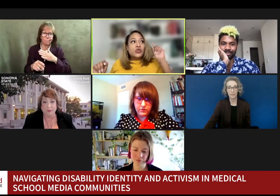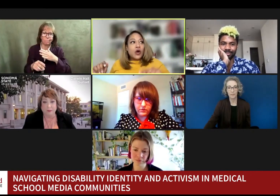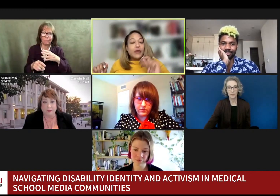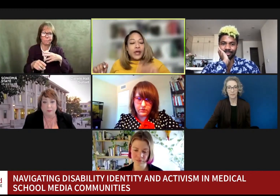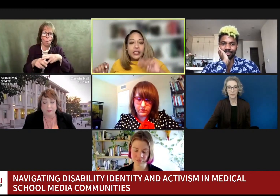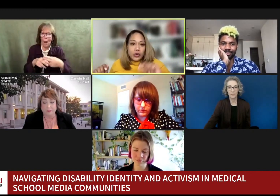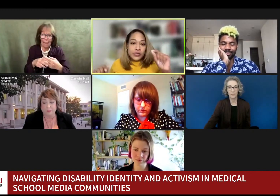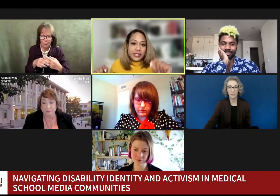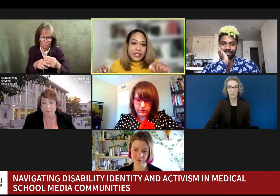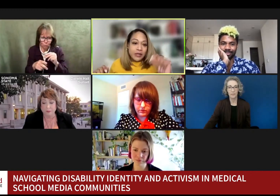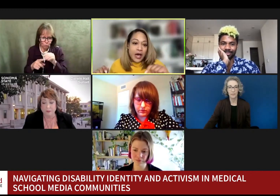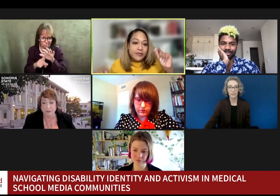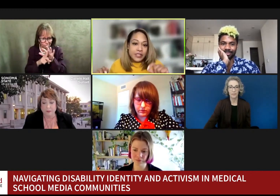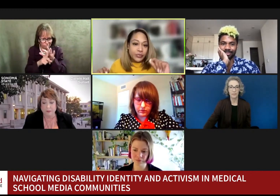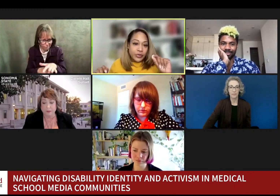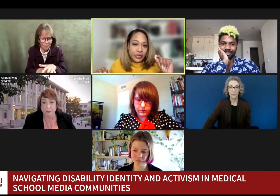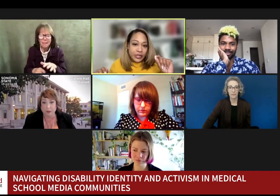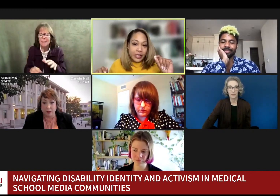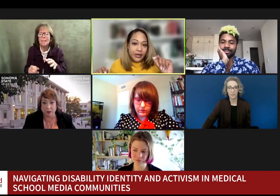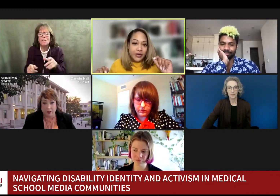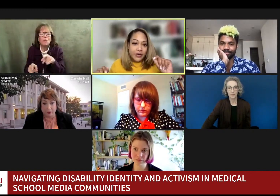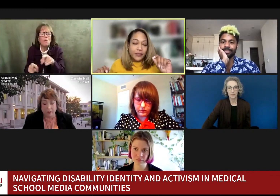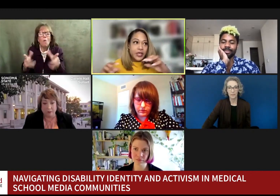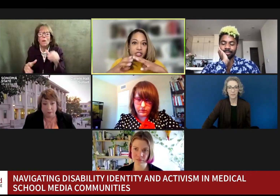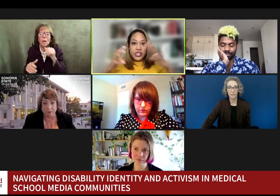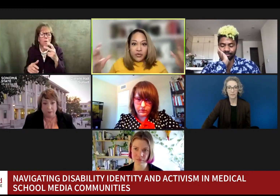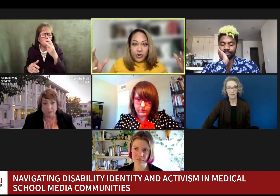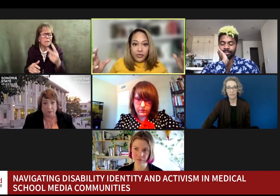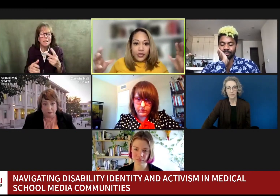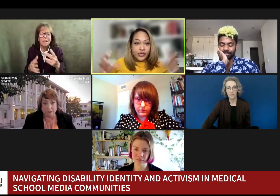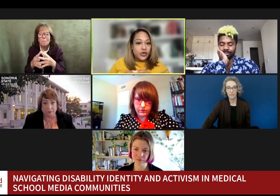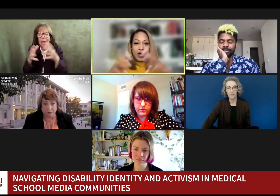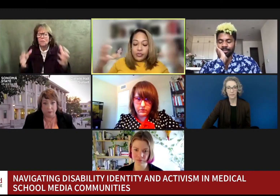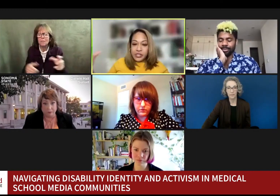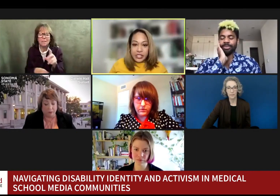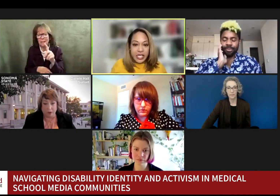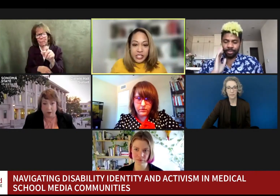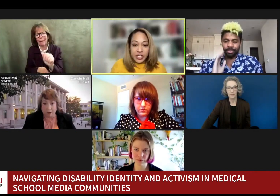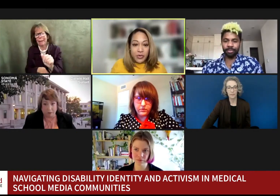You already don't see a lot of disability in general, there's no representation.